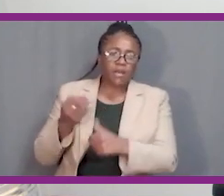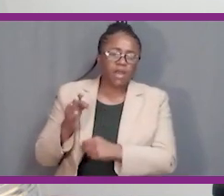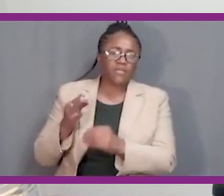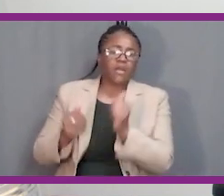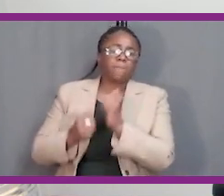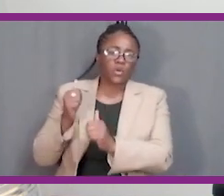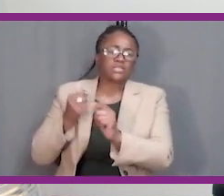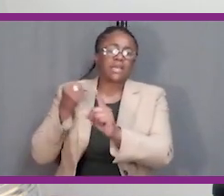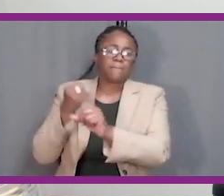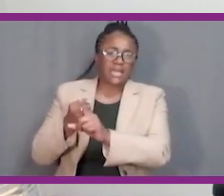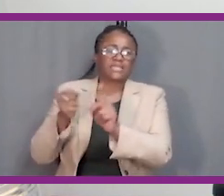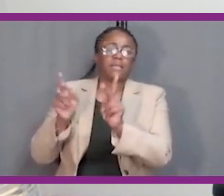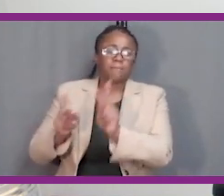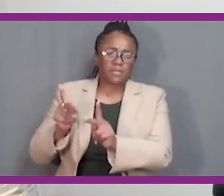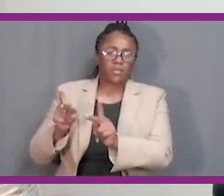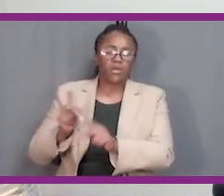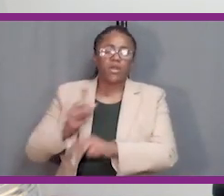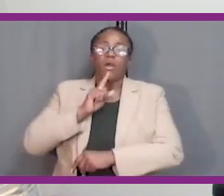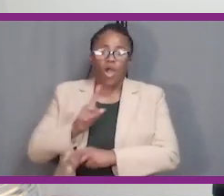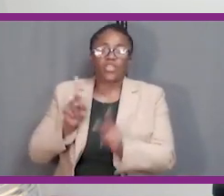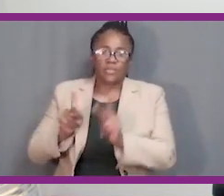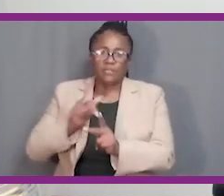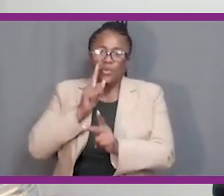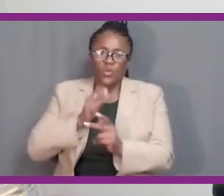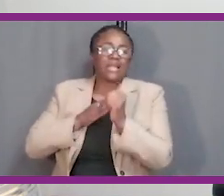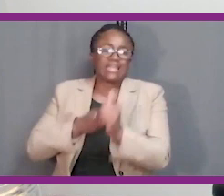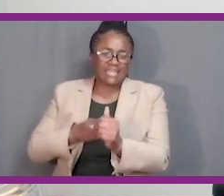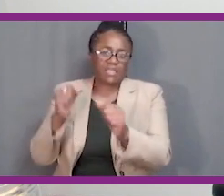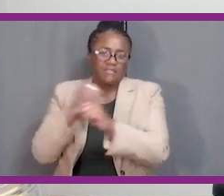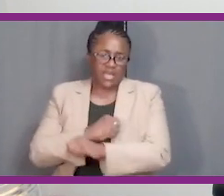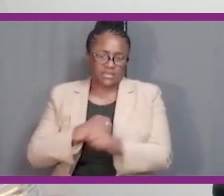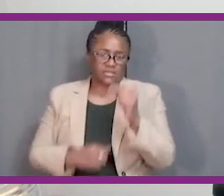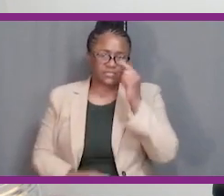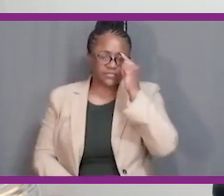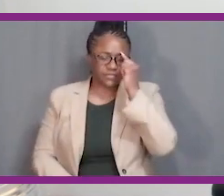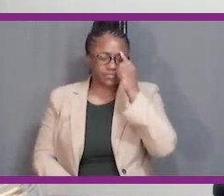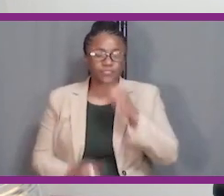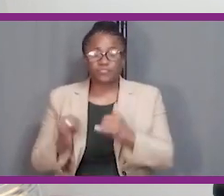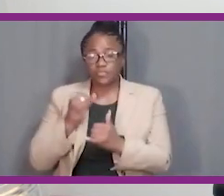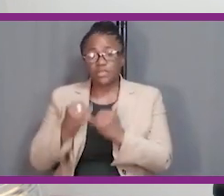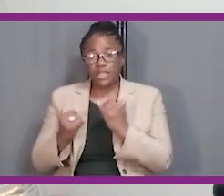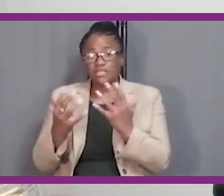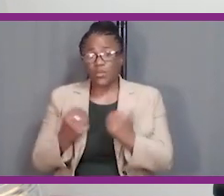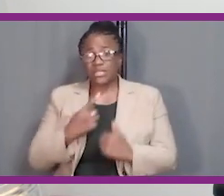And then lastly, I just want to say that part of the fundamental change that we want is we